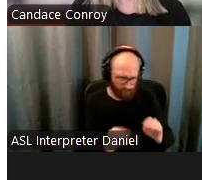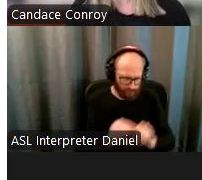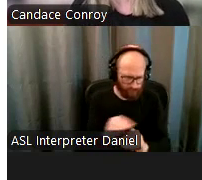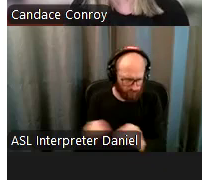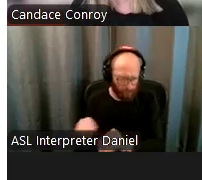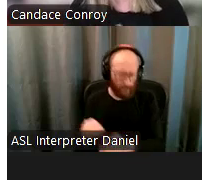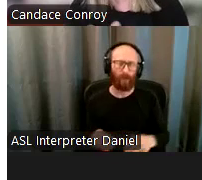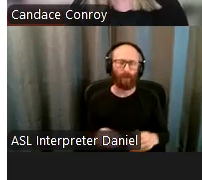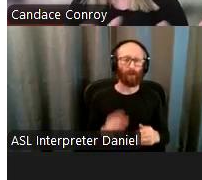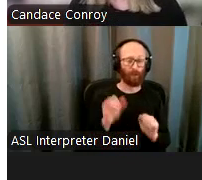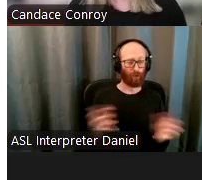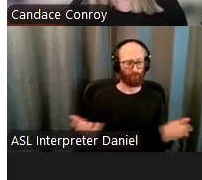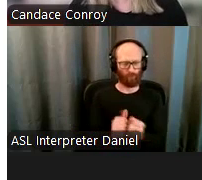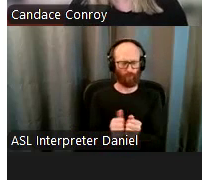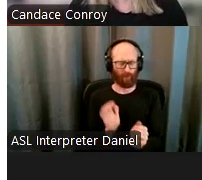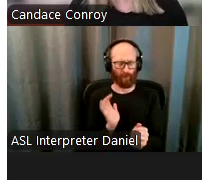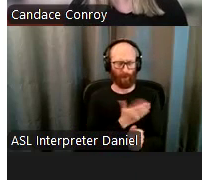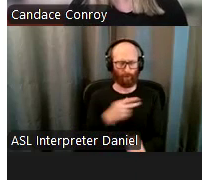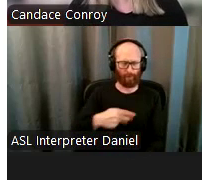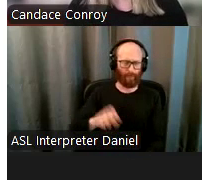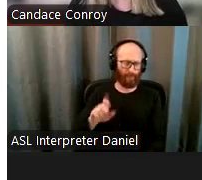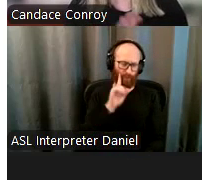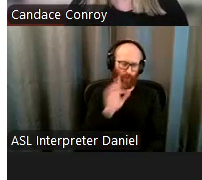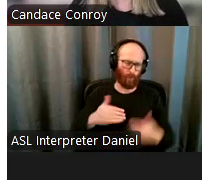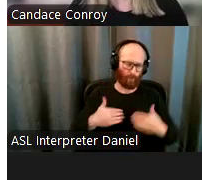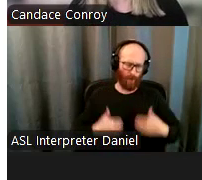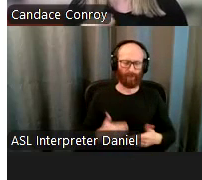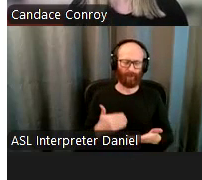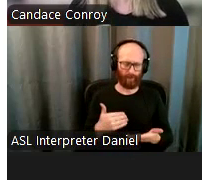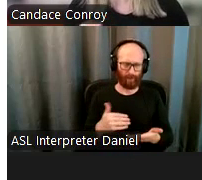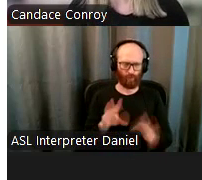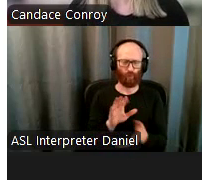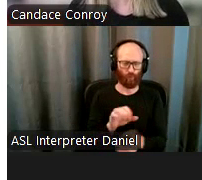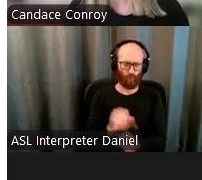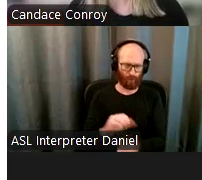body worksheet, which is part of this lesson plan right? So adding those vocabulary cards to